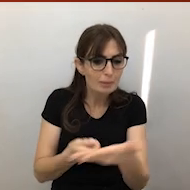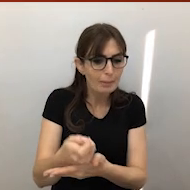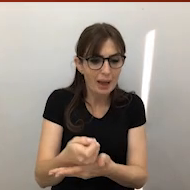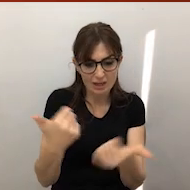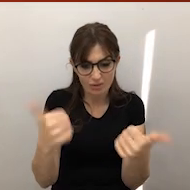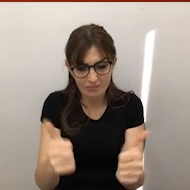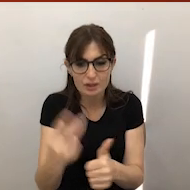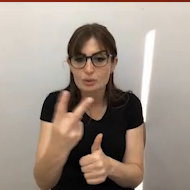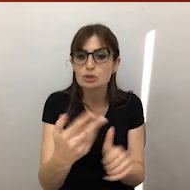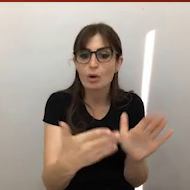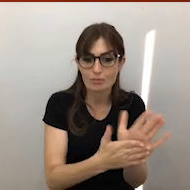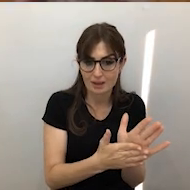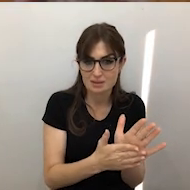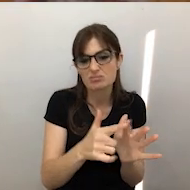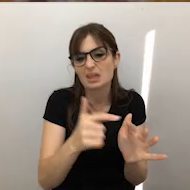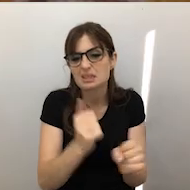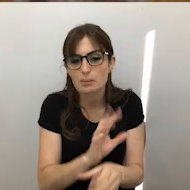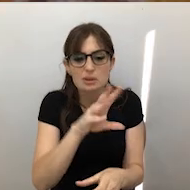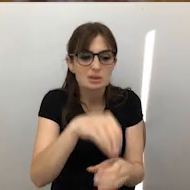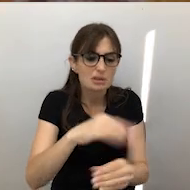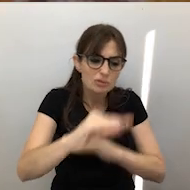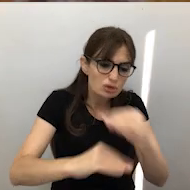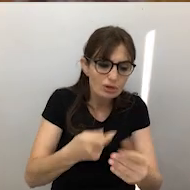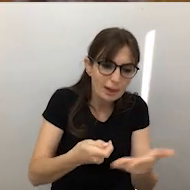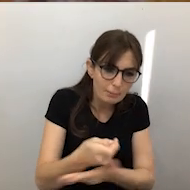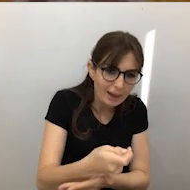or settled in the next 12 months. Examples include: Trade payables,